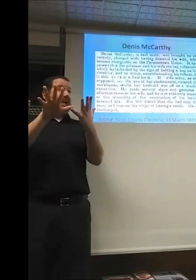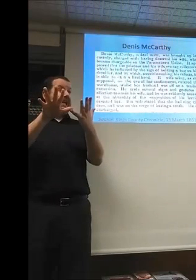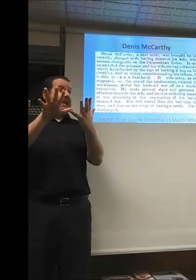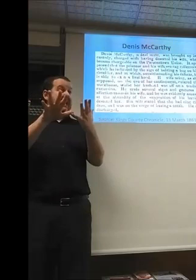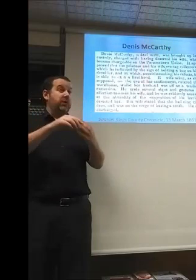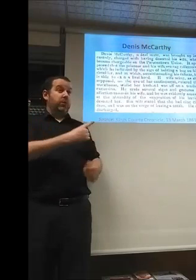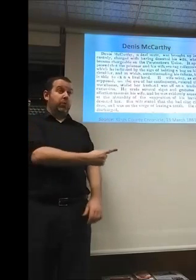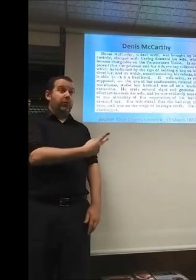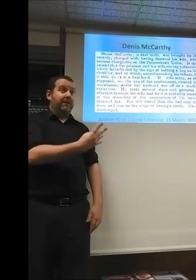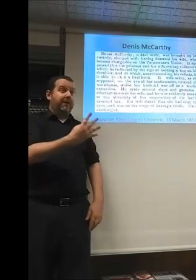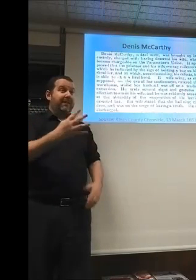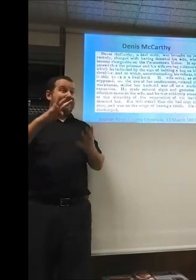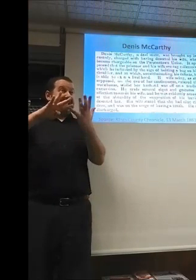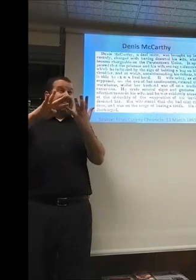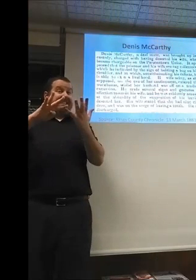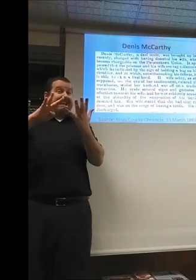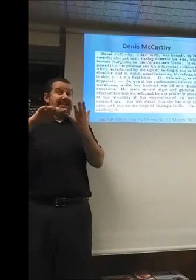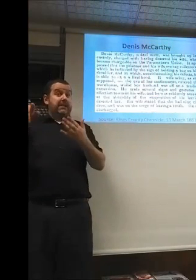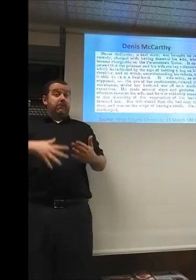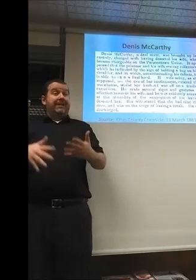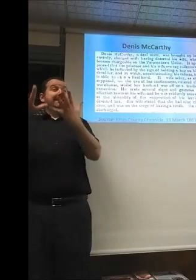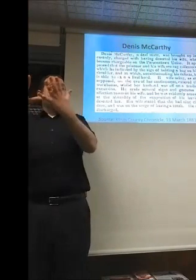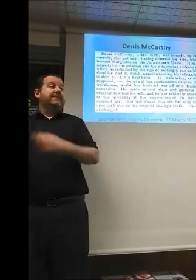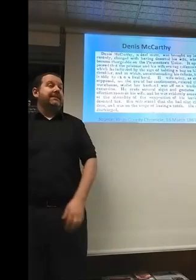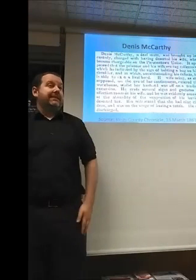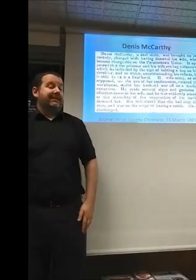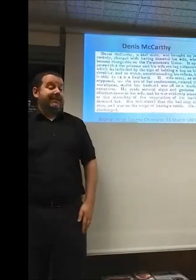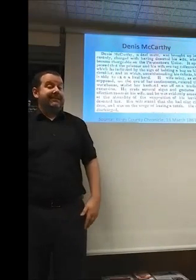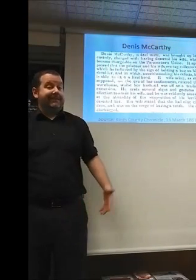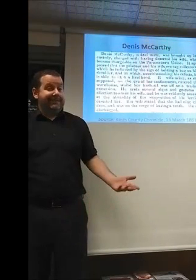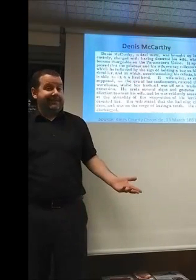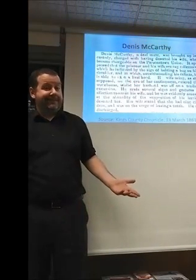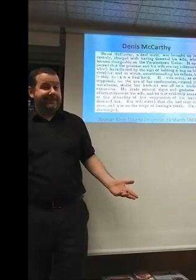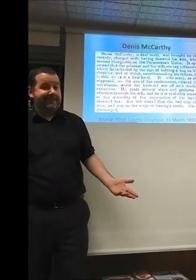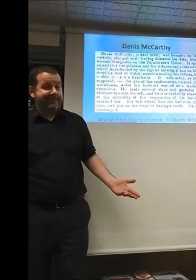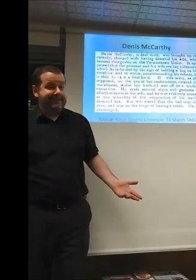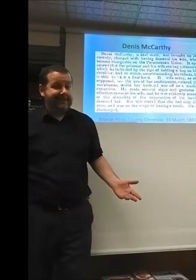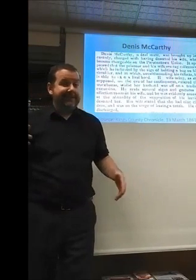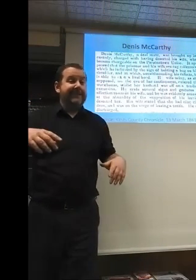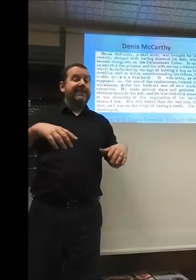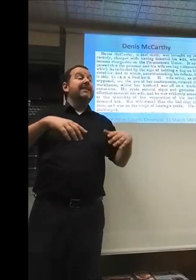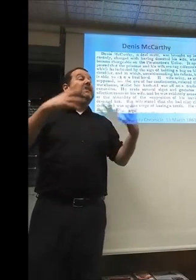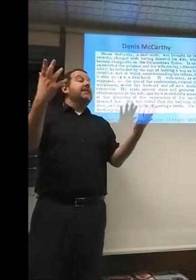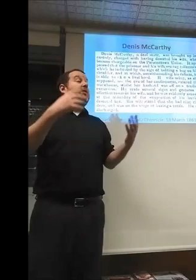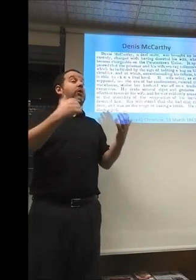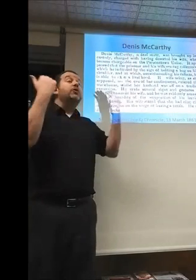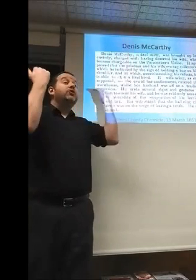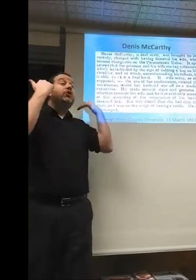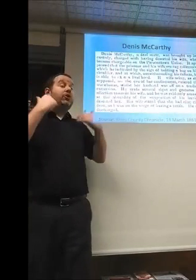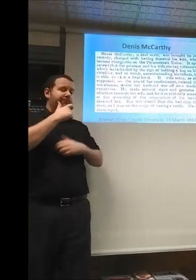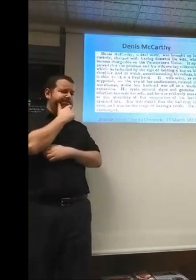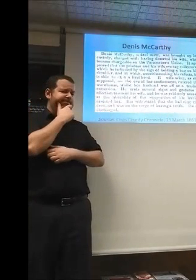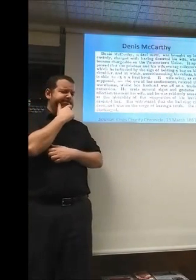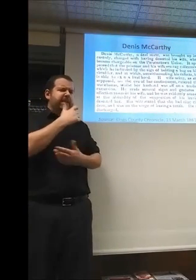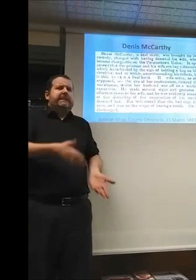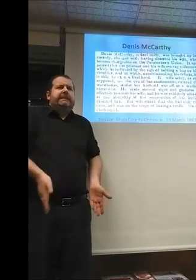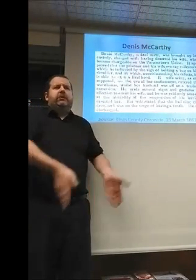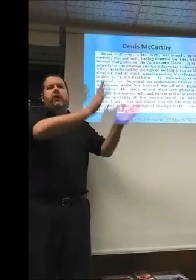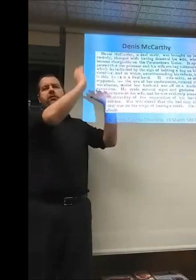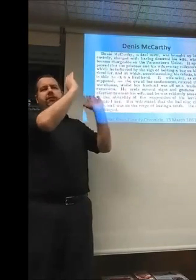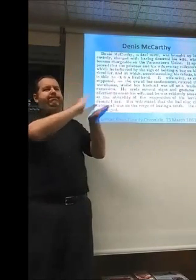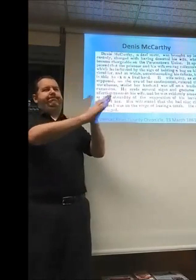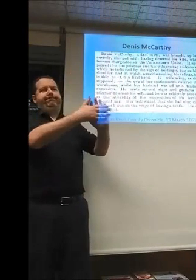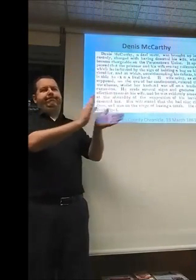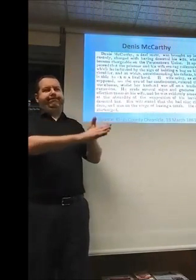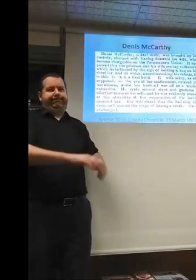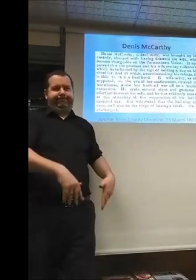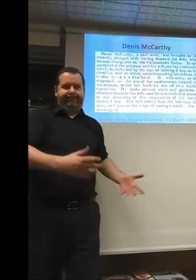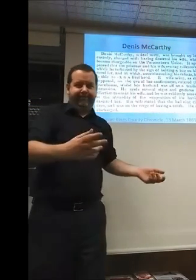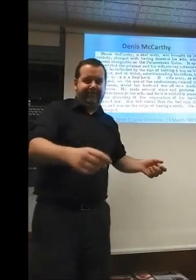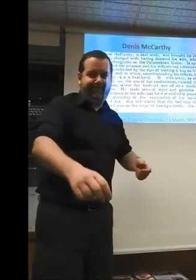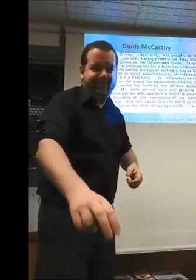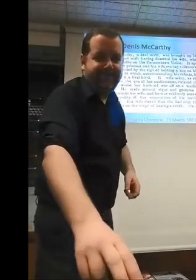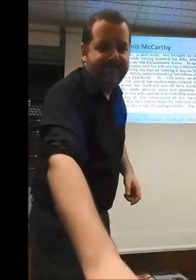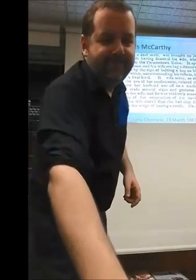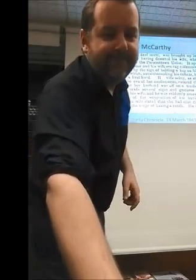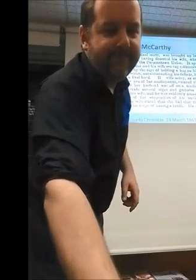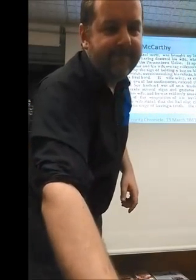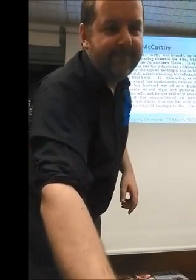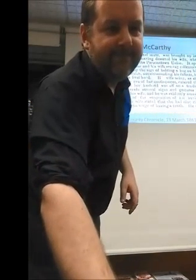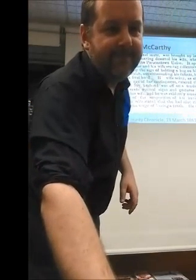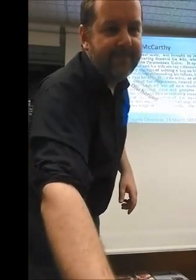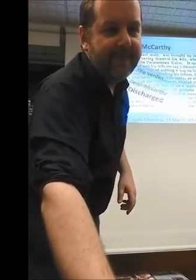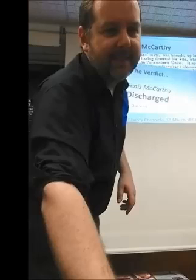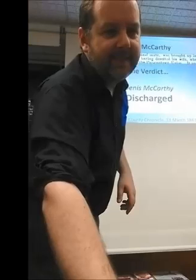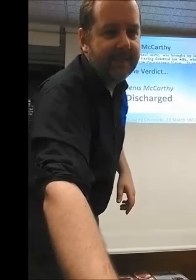to prison when they arrived, they were questioned about their name, address, age, their weight